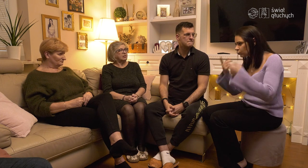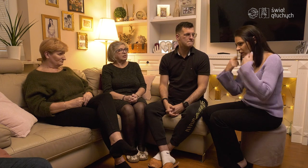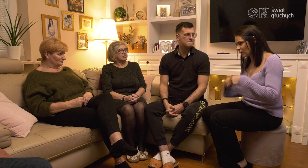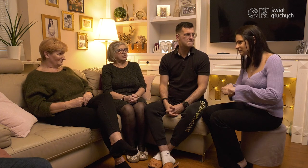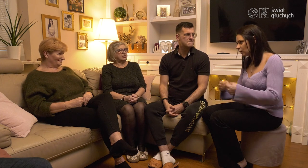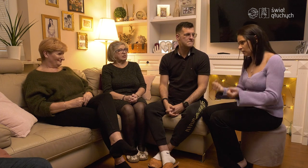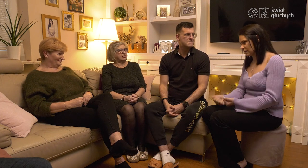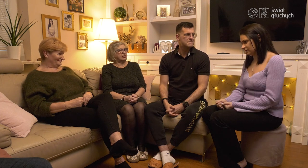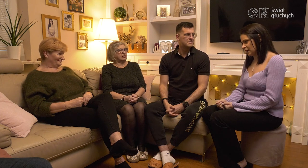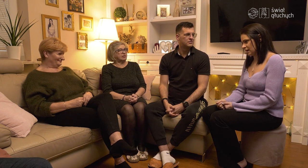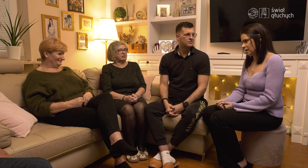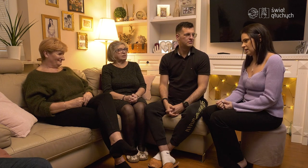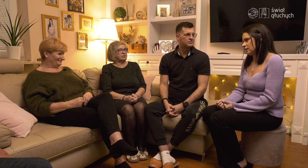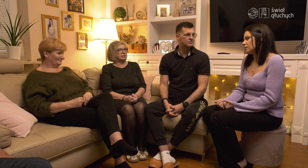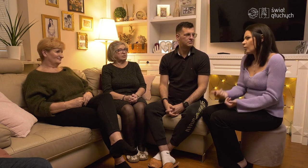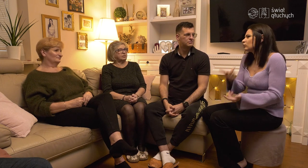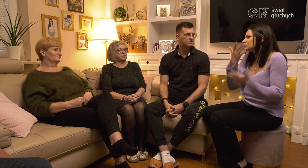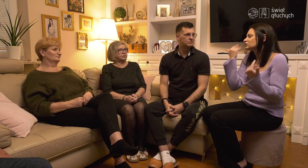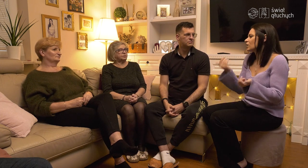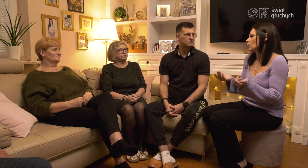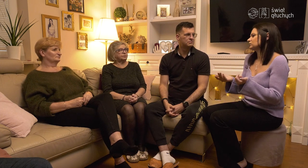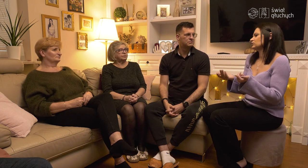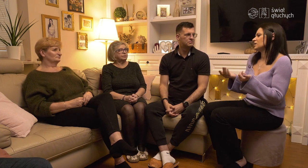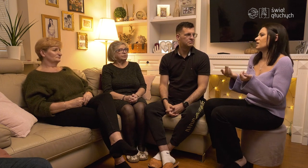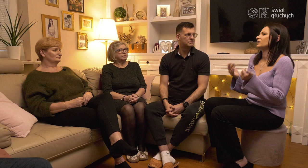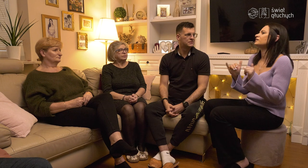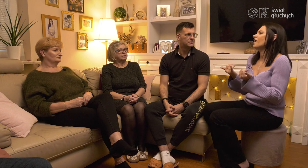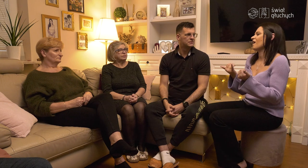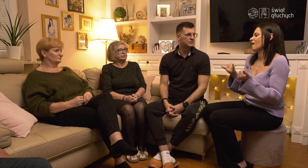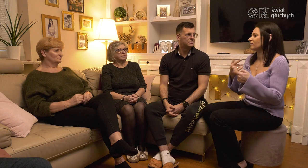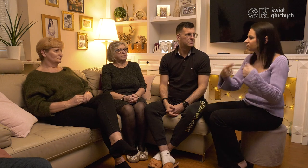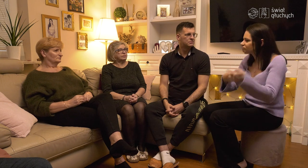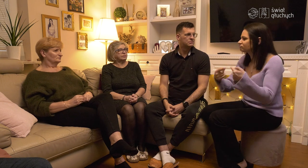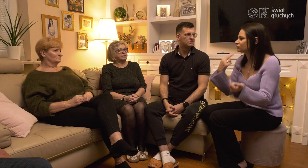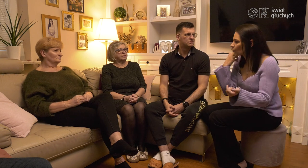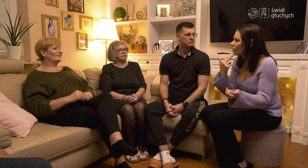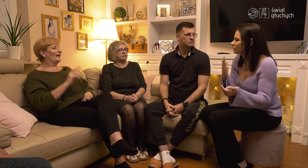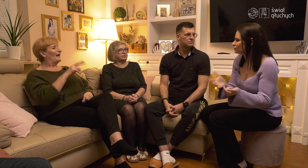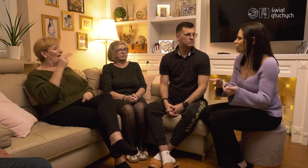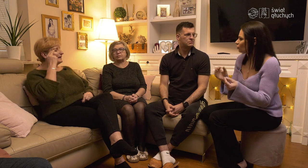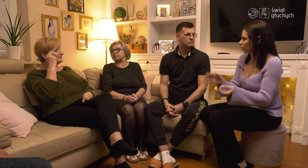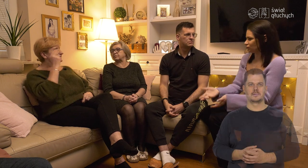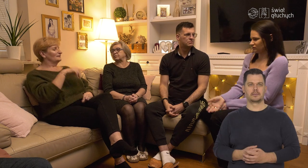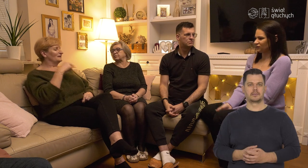she cried and was heartbroken because she didn't know what kind of contact we would have.